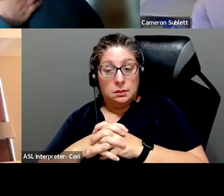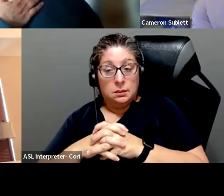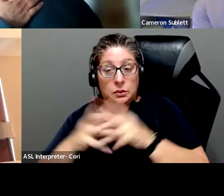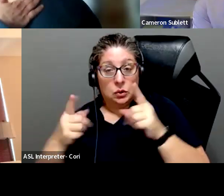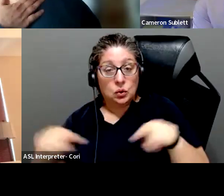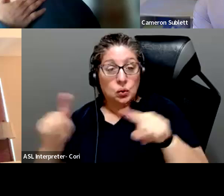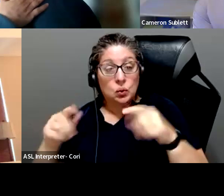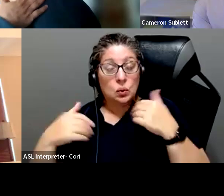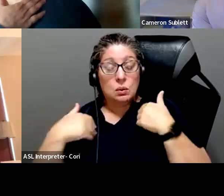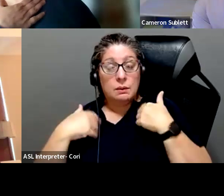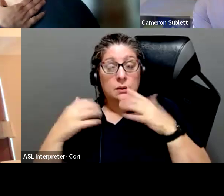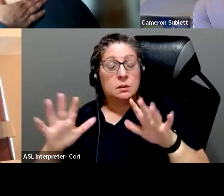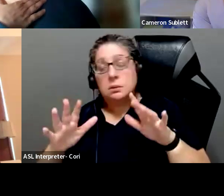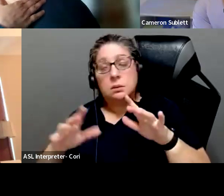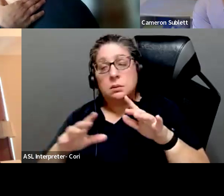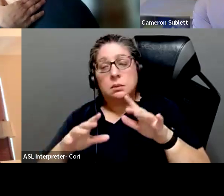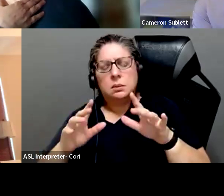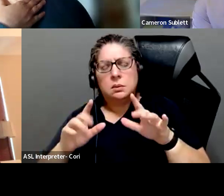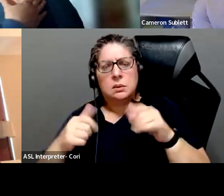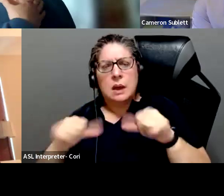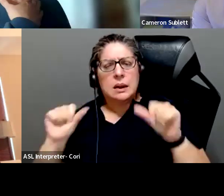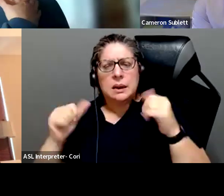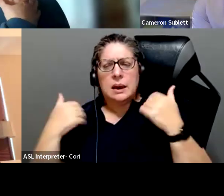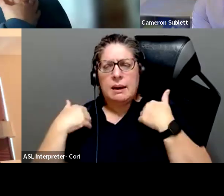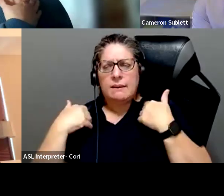have actually kind of a follow-up as anyone had like a you know how it is.